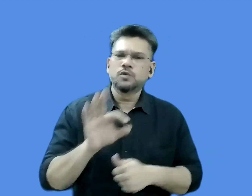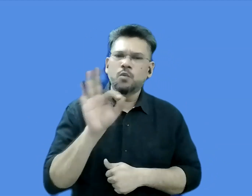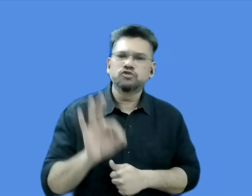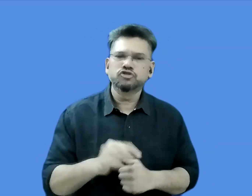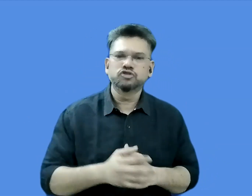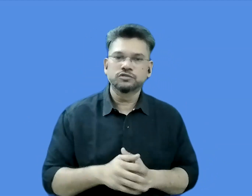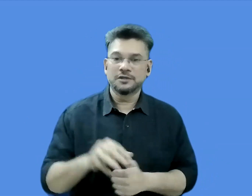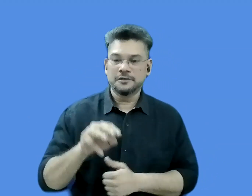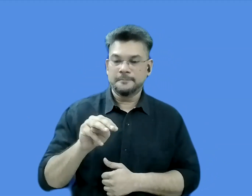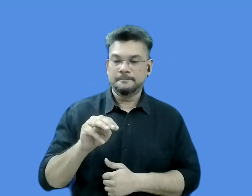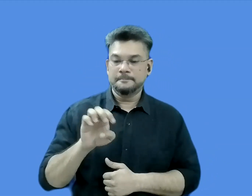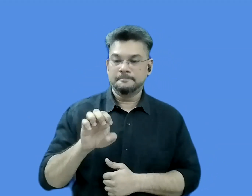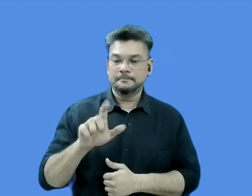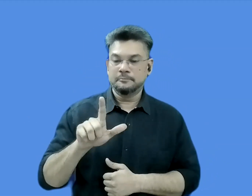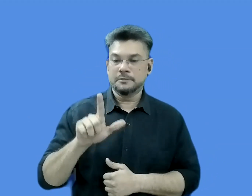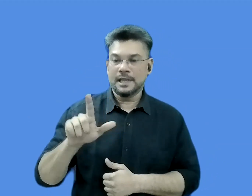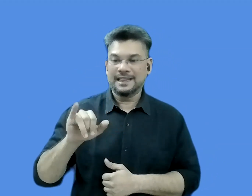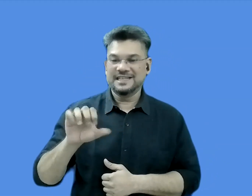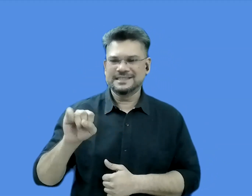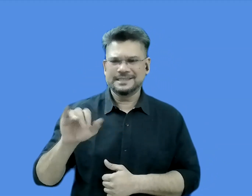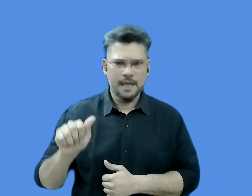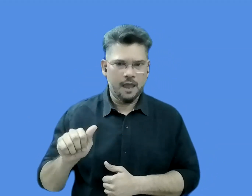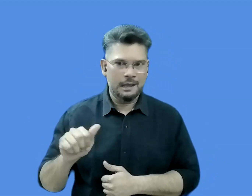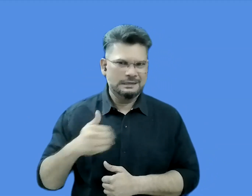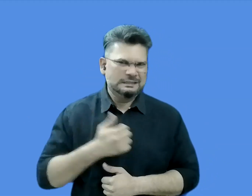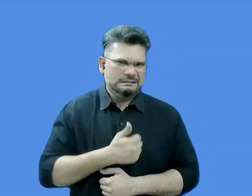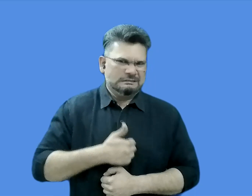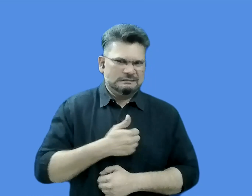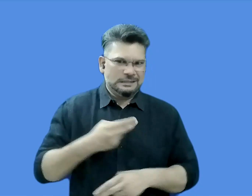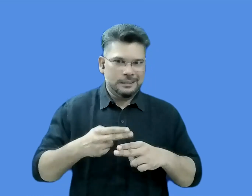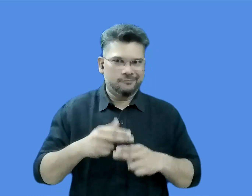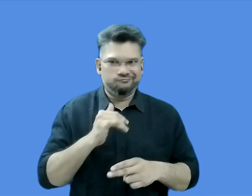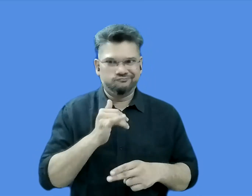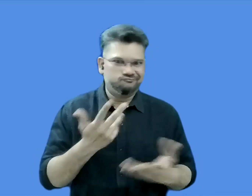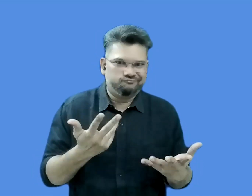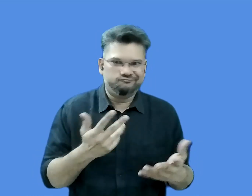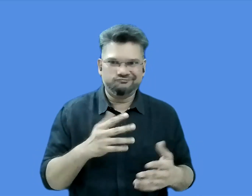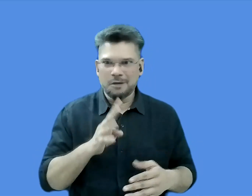some questions on the chat, directly. The